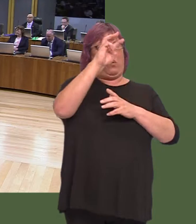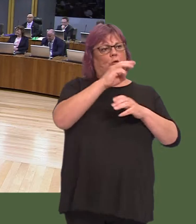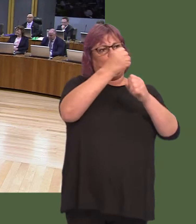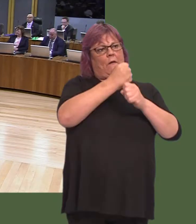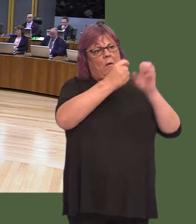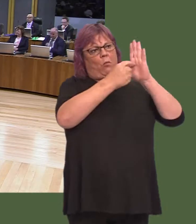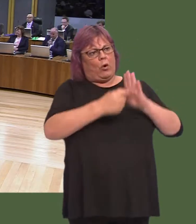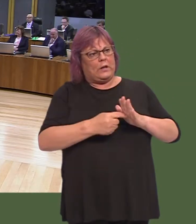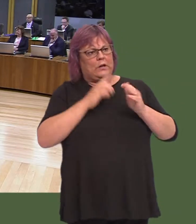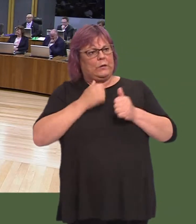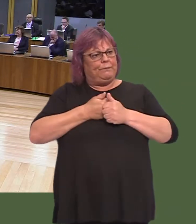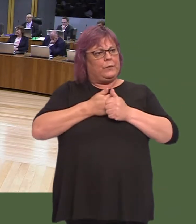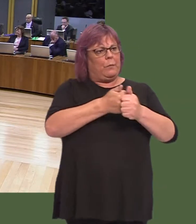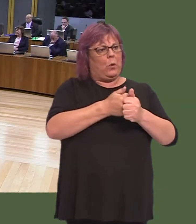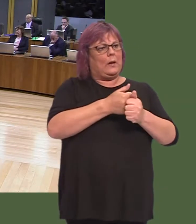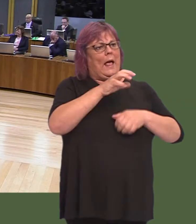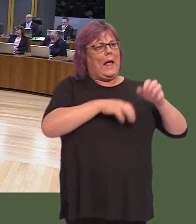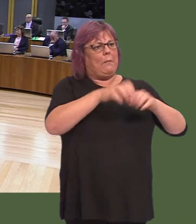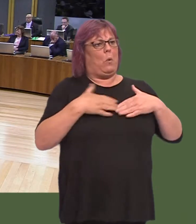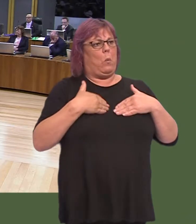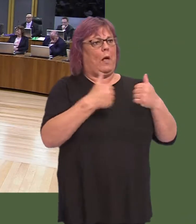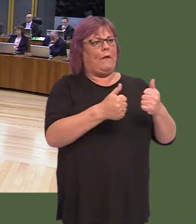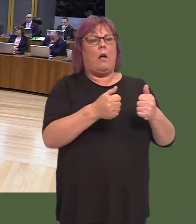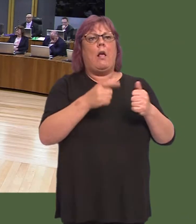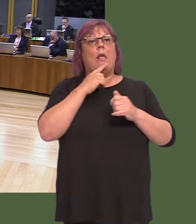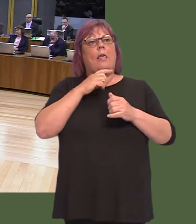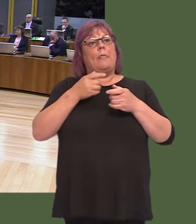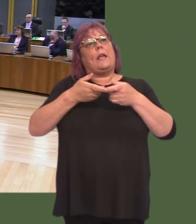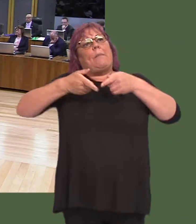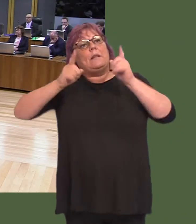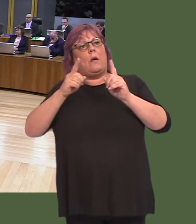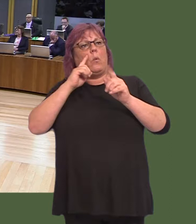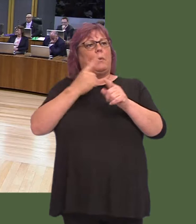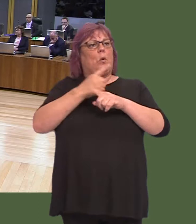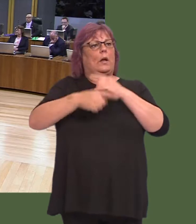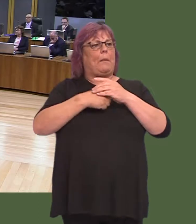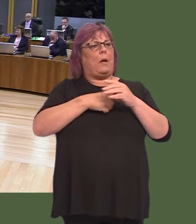Government priorities for animal health and welfare, and the Cabinet Secretary will be making a statement on companion animal welfare later today.